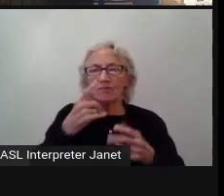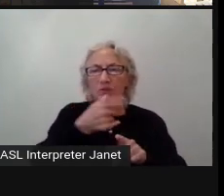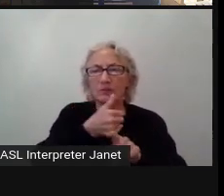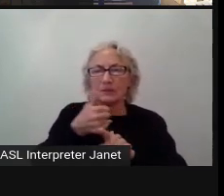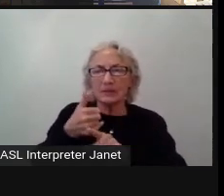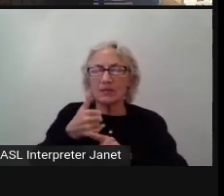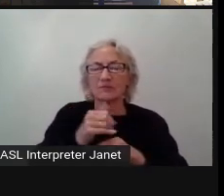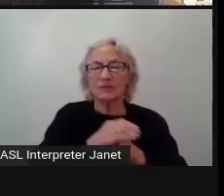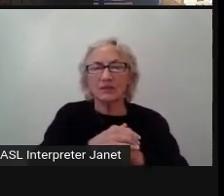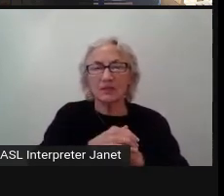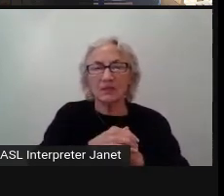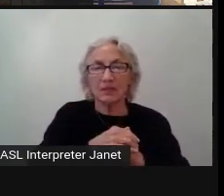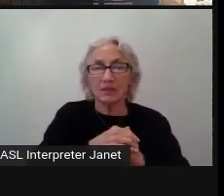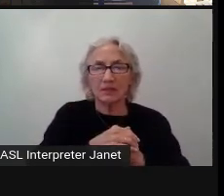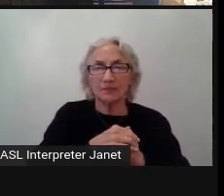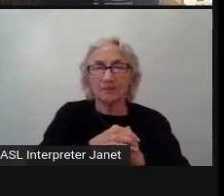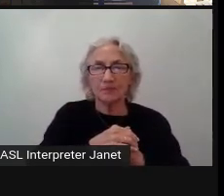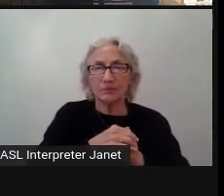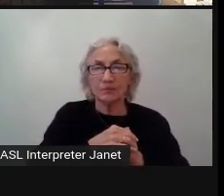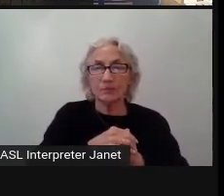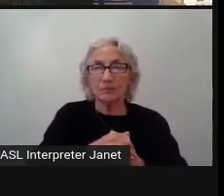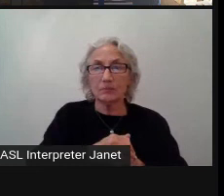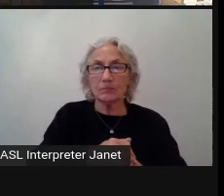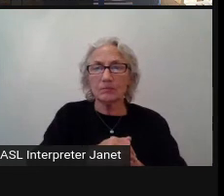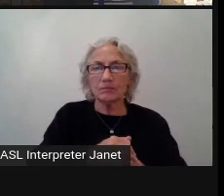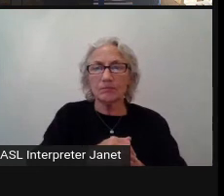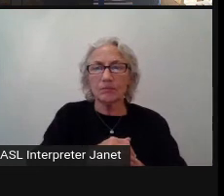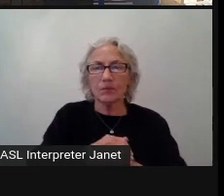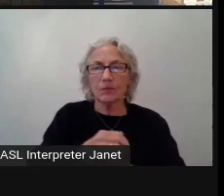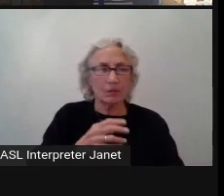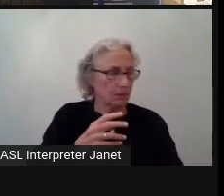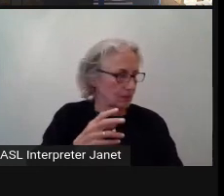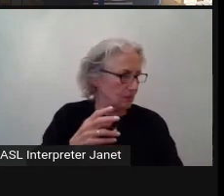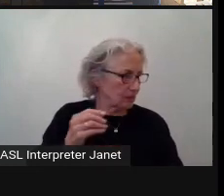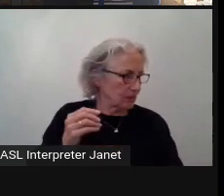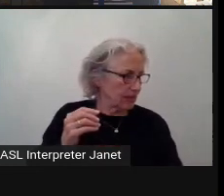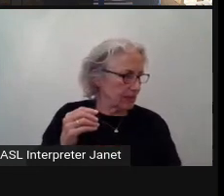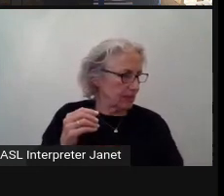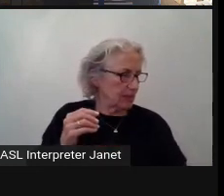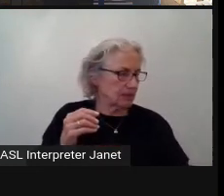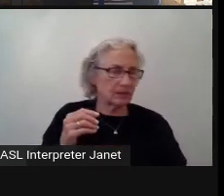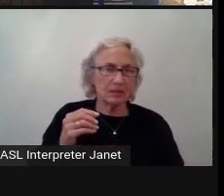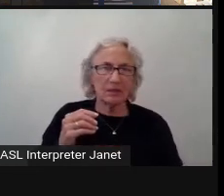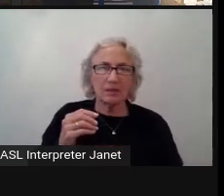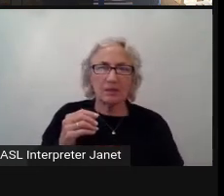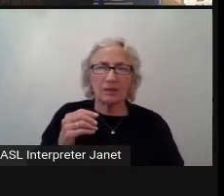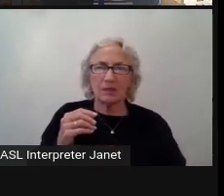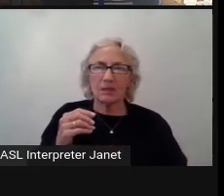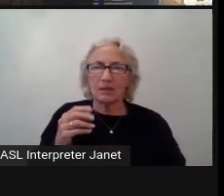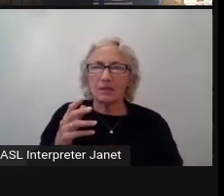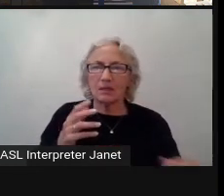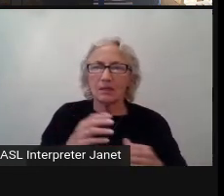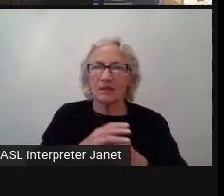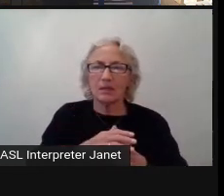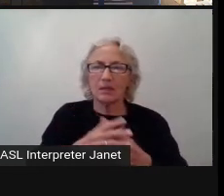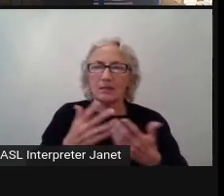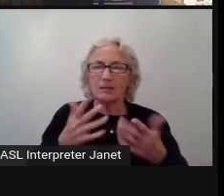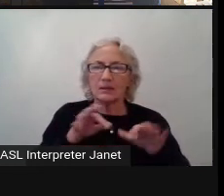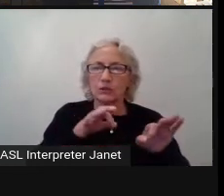and they do not say that they need another description, they need